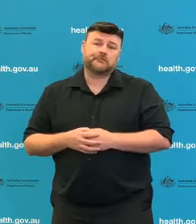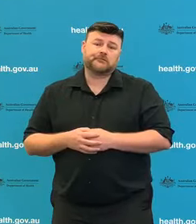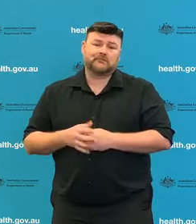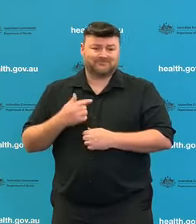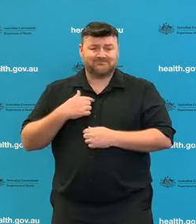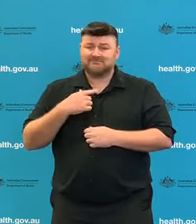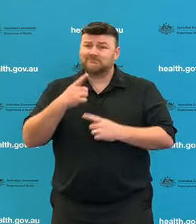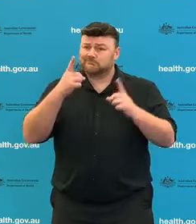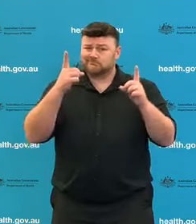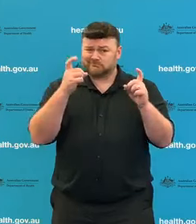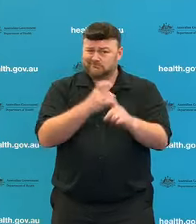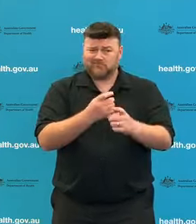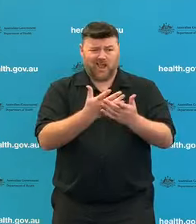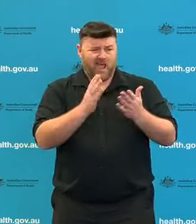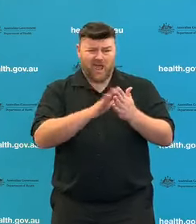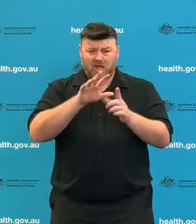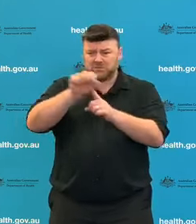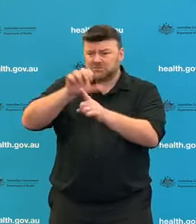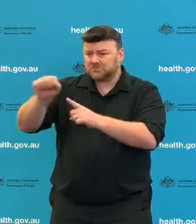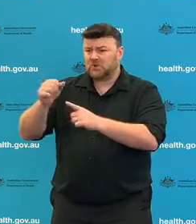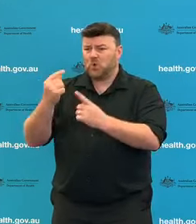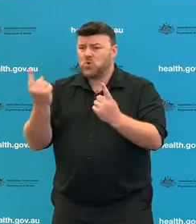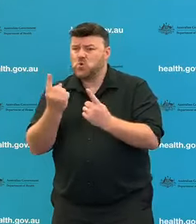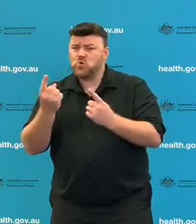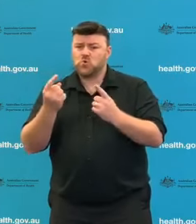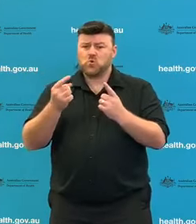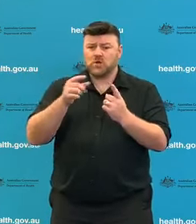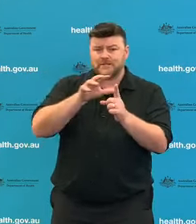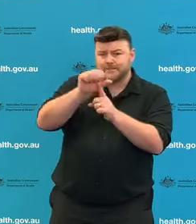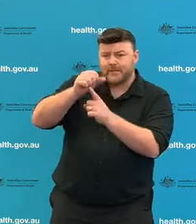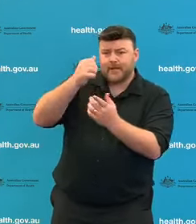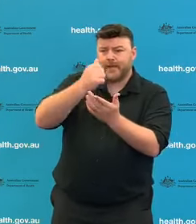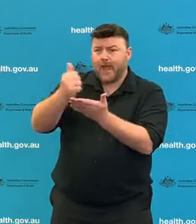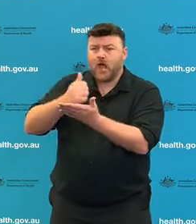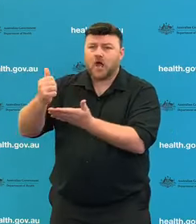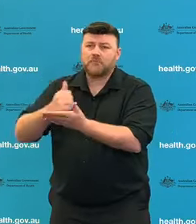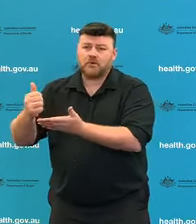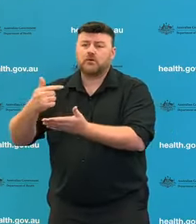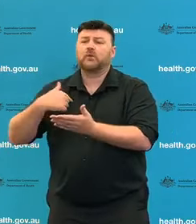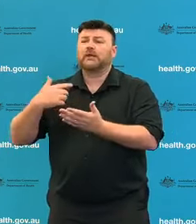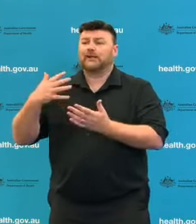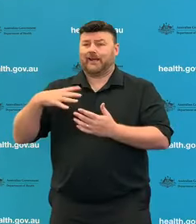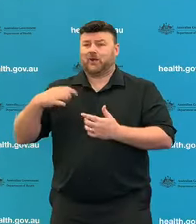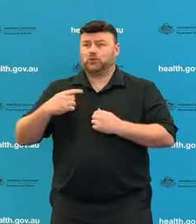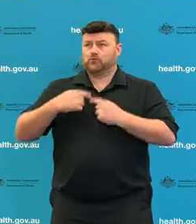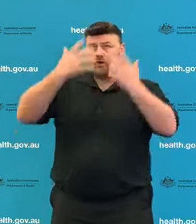across the system and making sure that the two numbers of figures do reconcile. I think we're a lot closer